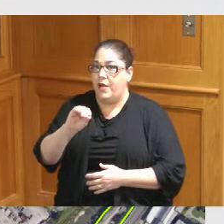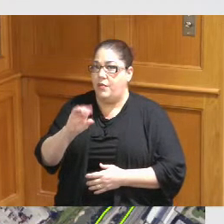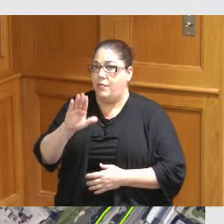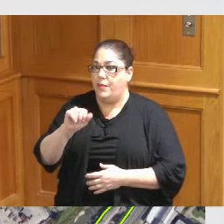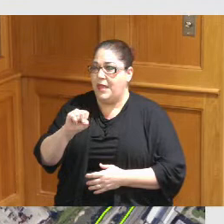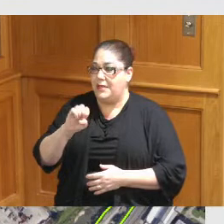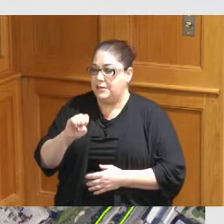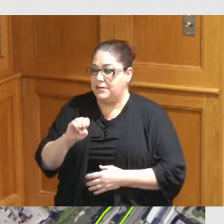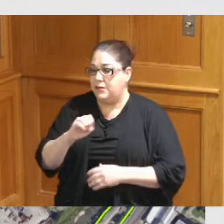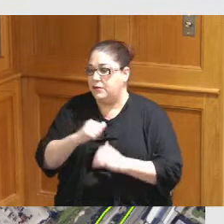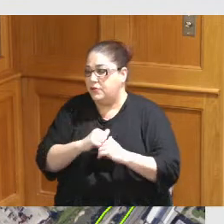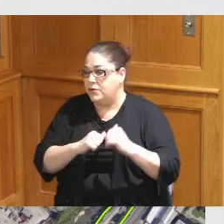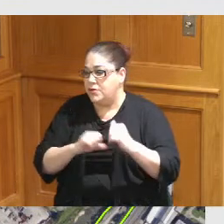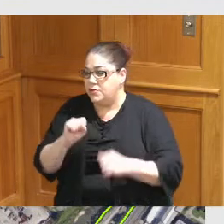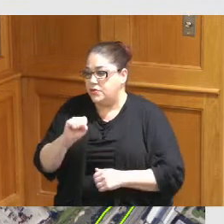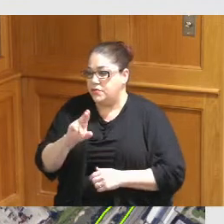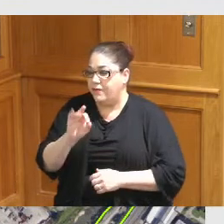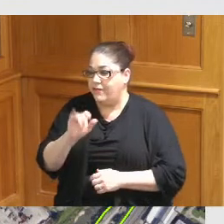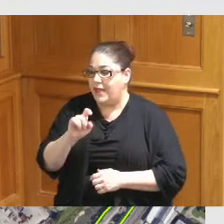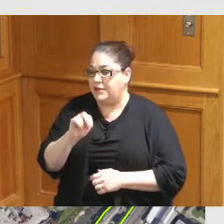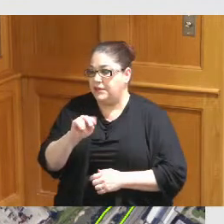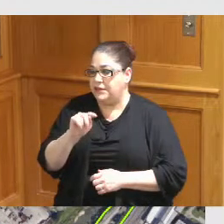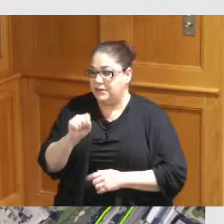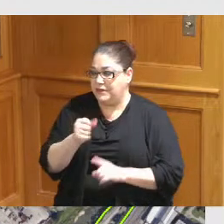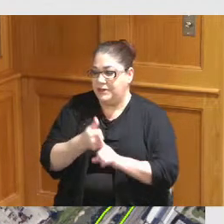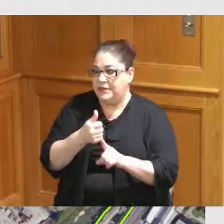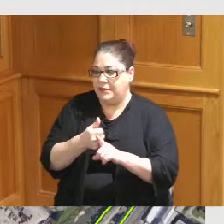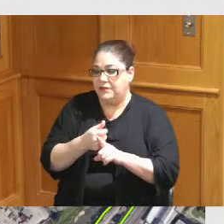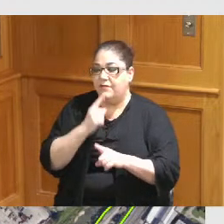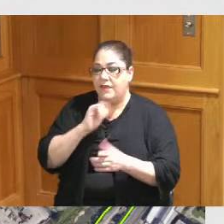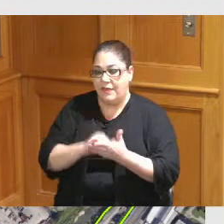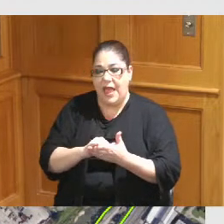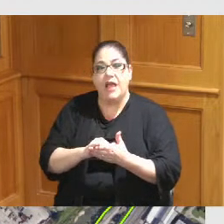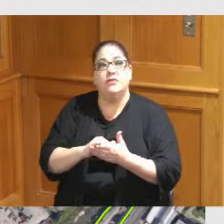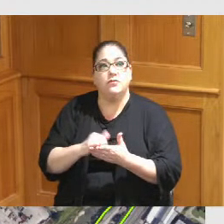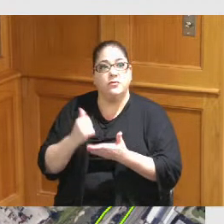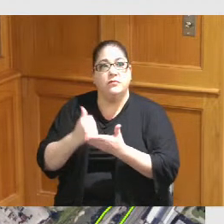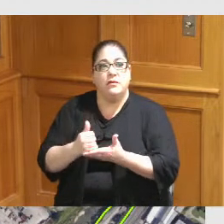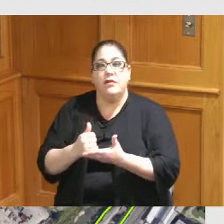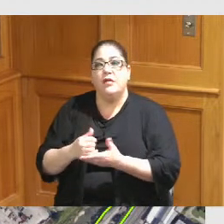these refactants are made from renewable raw materials such as coconut oil and corn